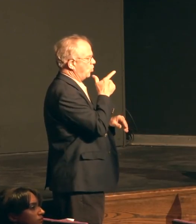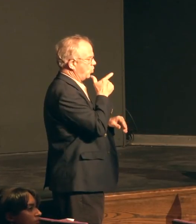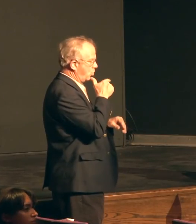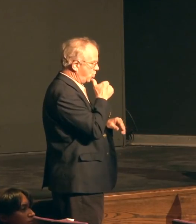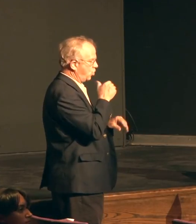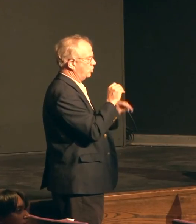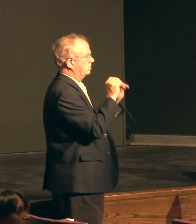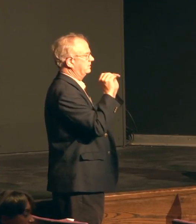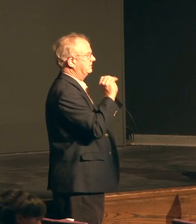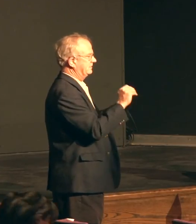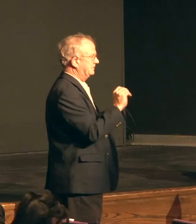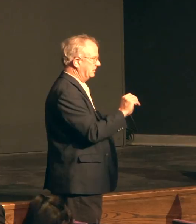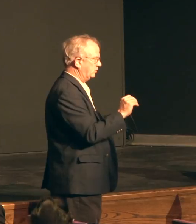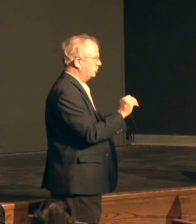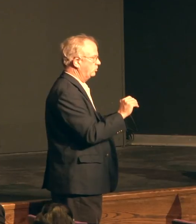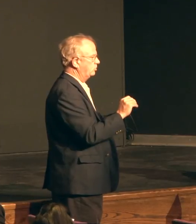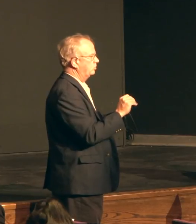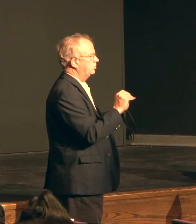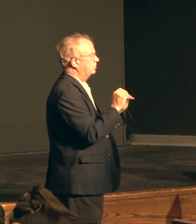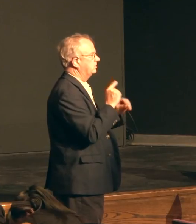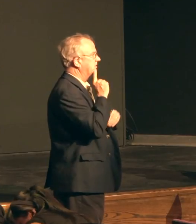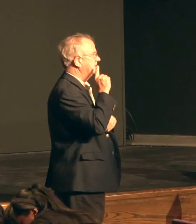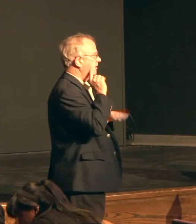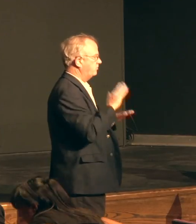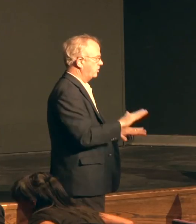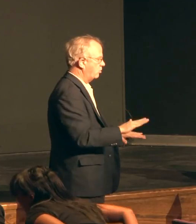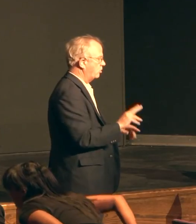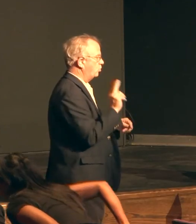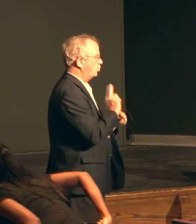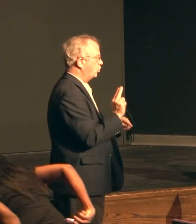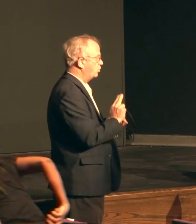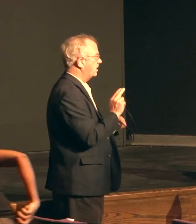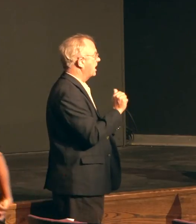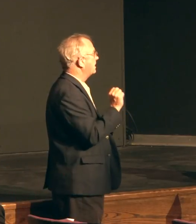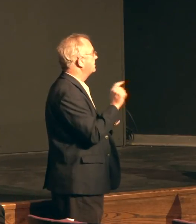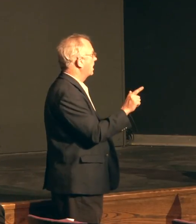certified. As well as teacher who is teach Deaf